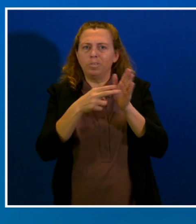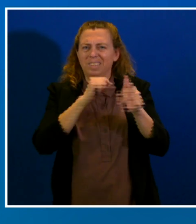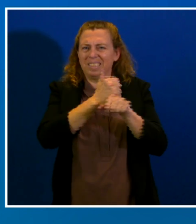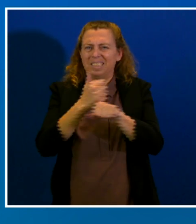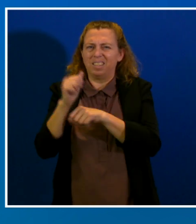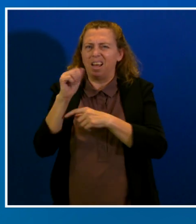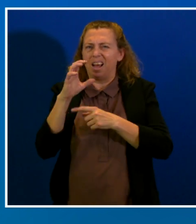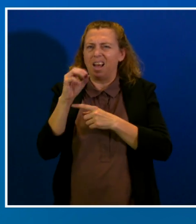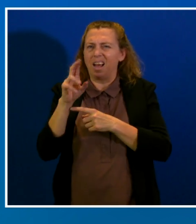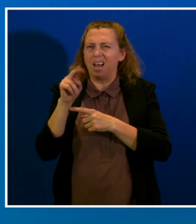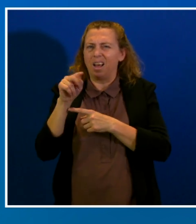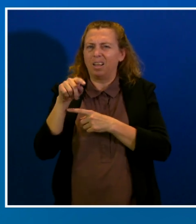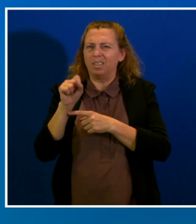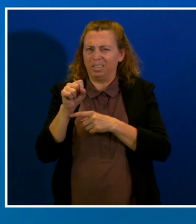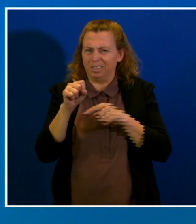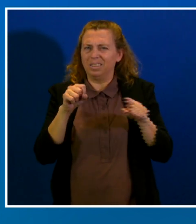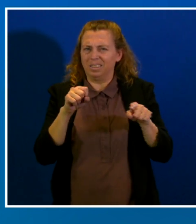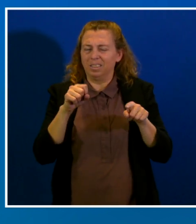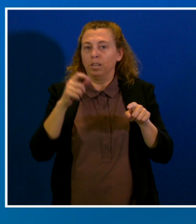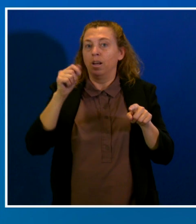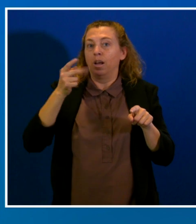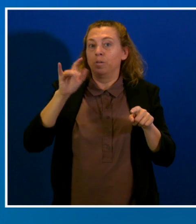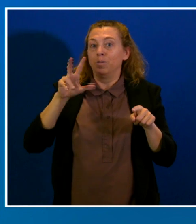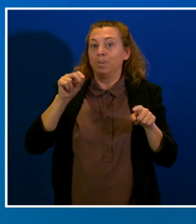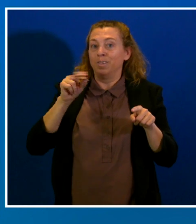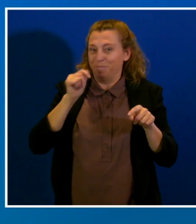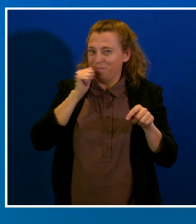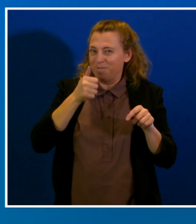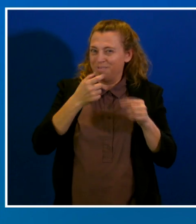Applications for funding will open this Monday, May 3rd.